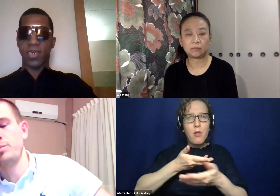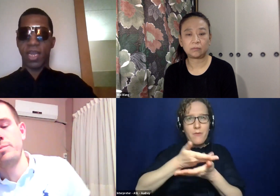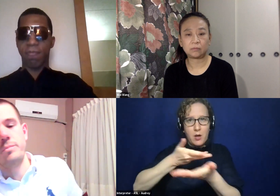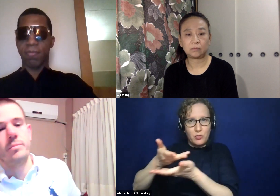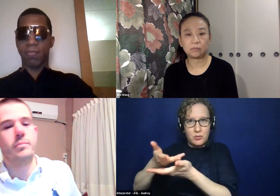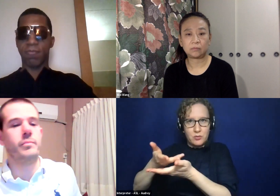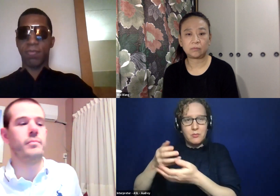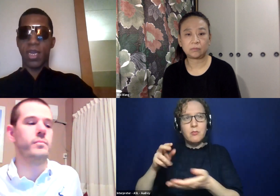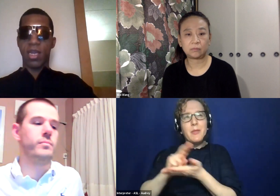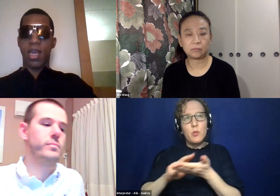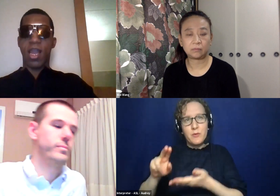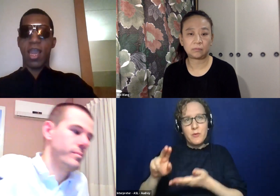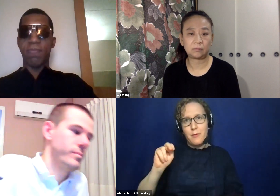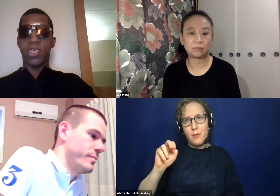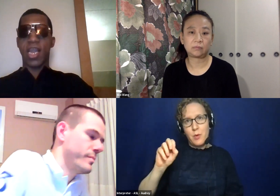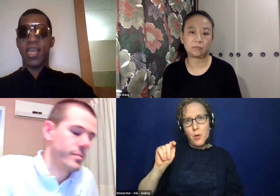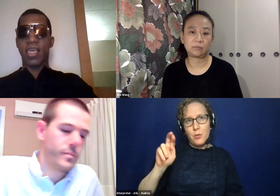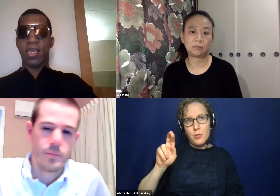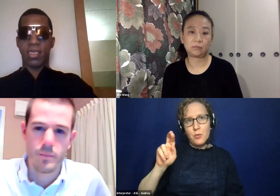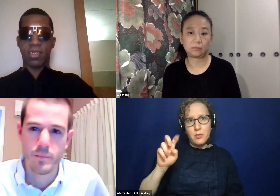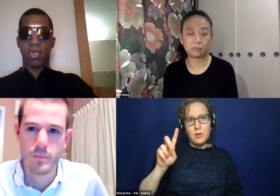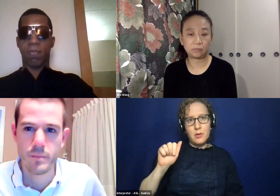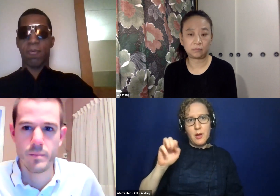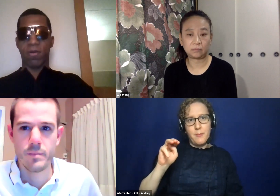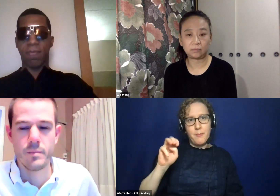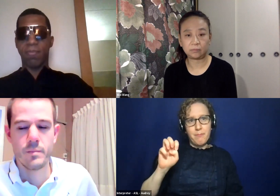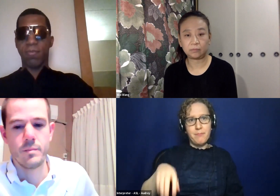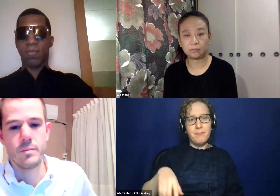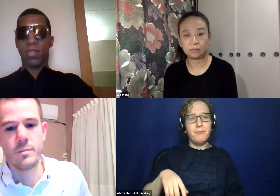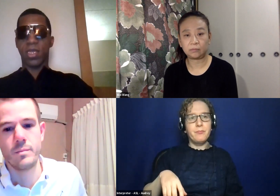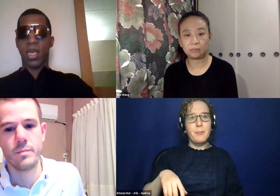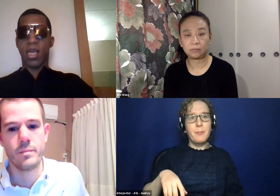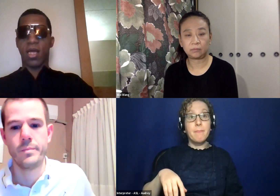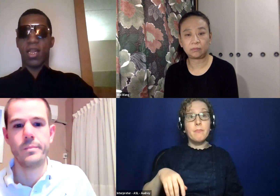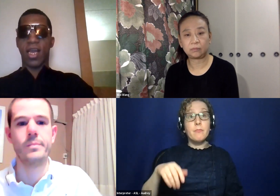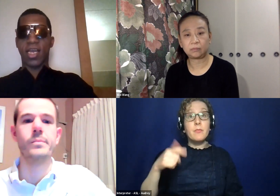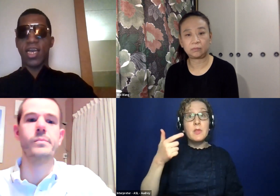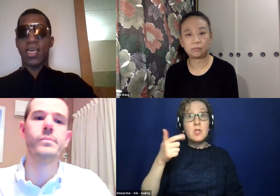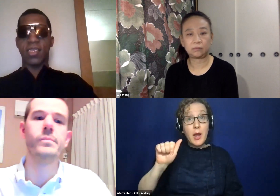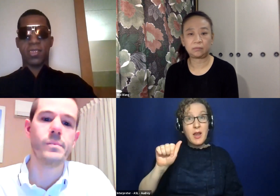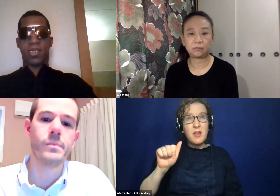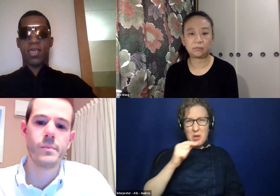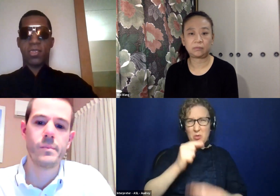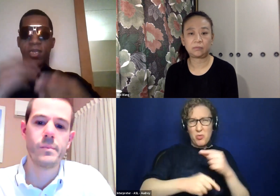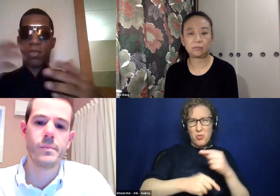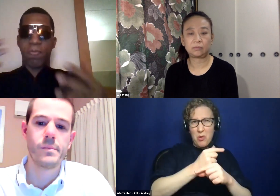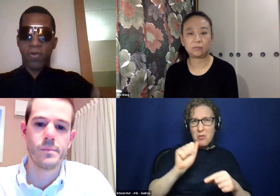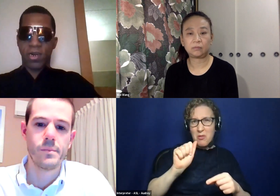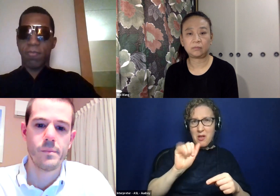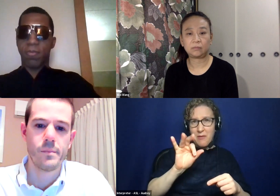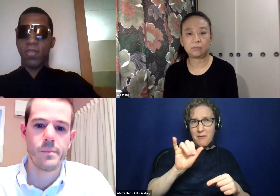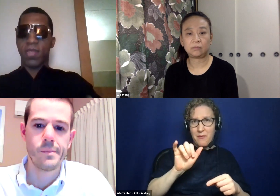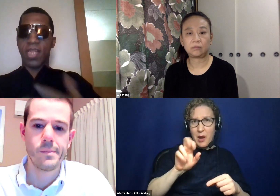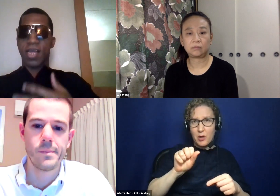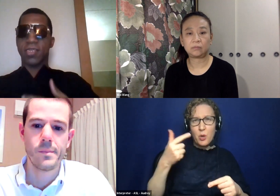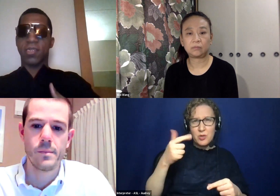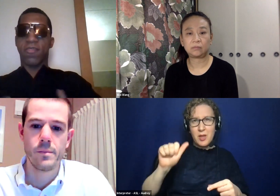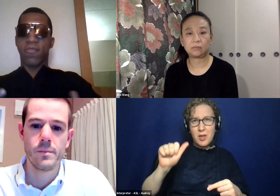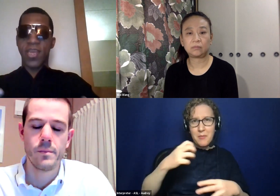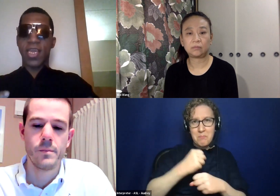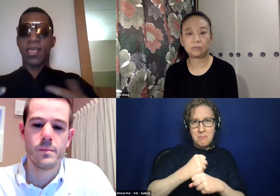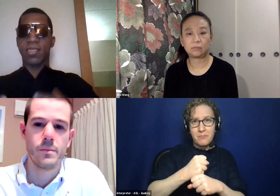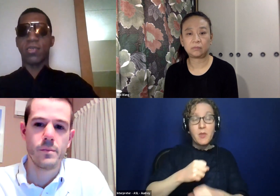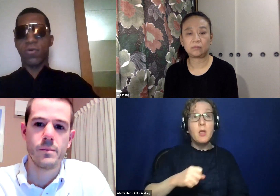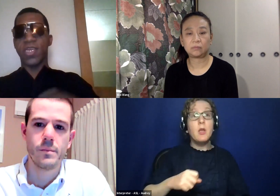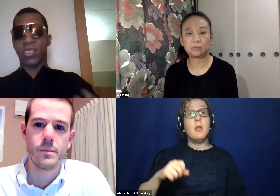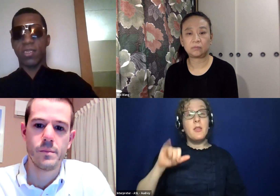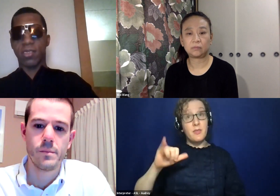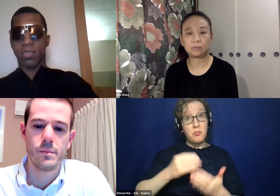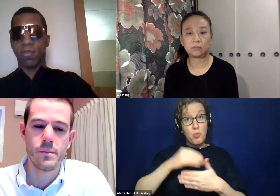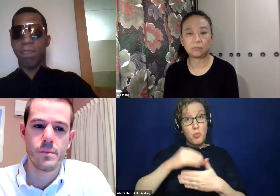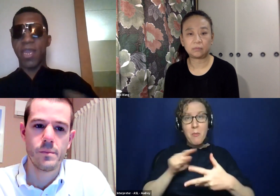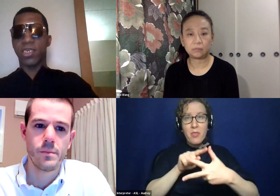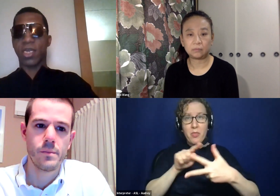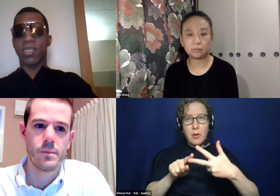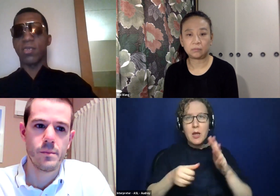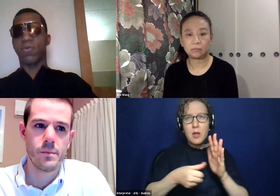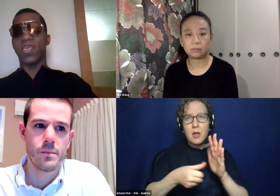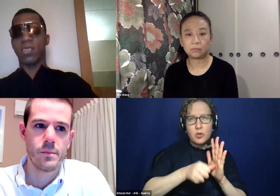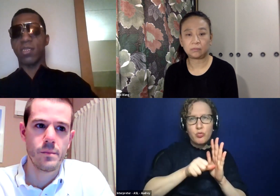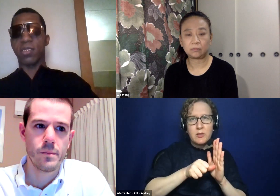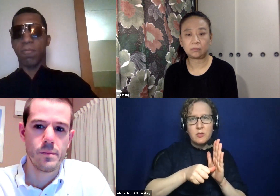Notre Dame. MGA is a program, it's a program that has three concentrations, major concentrations,